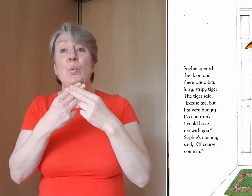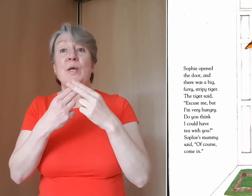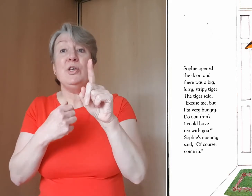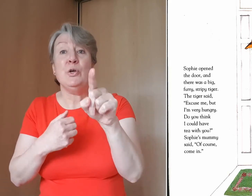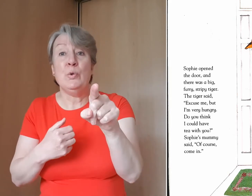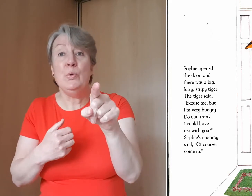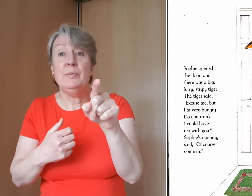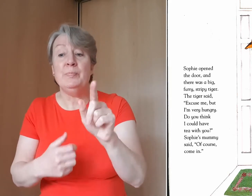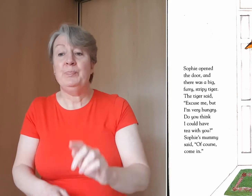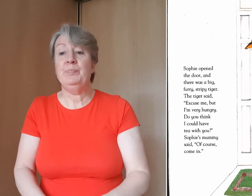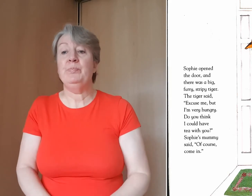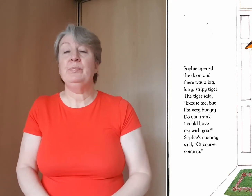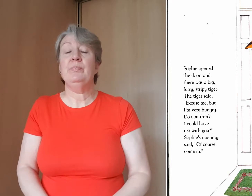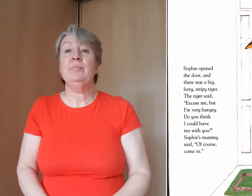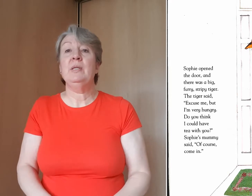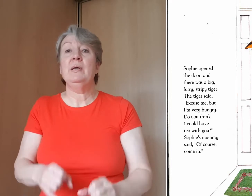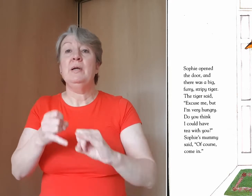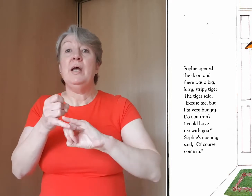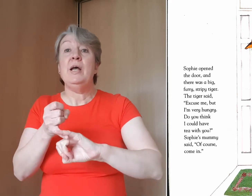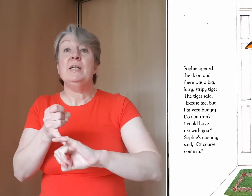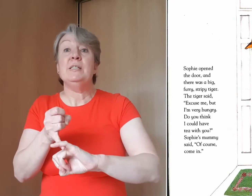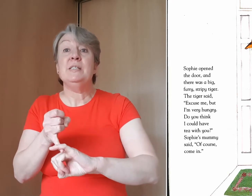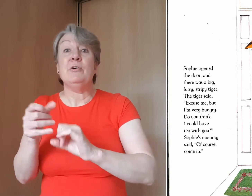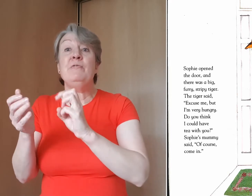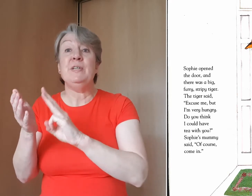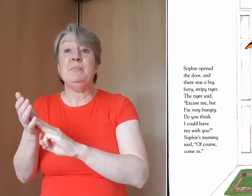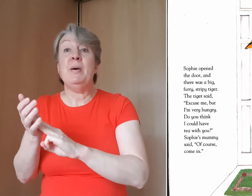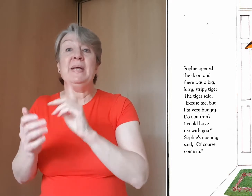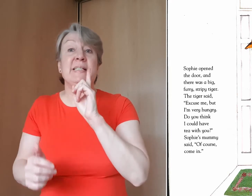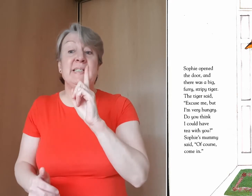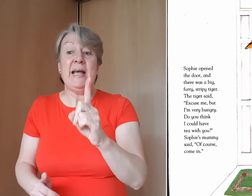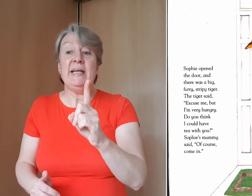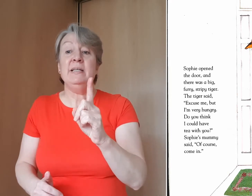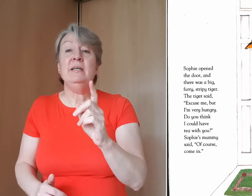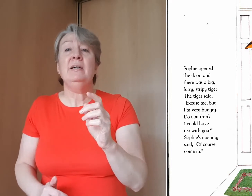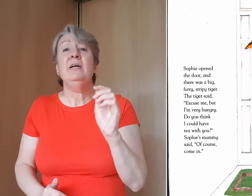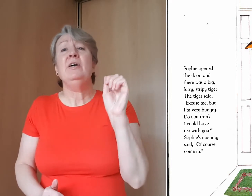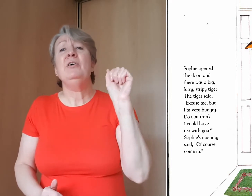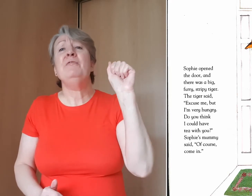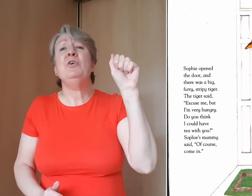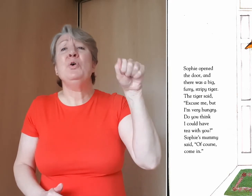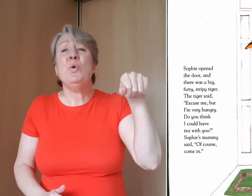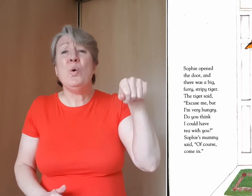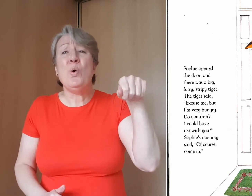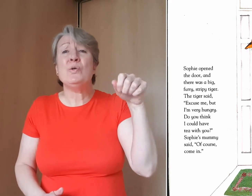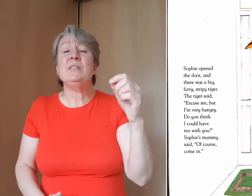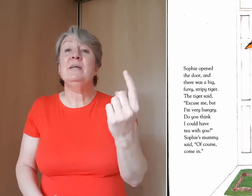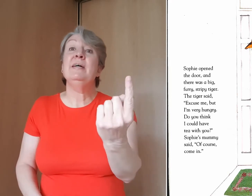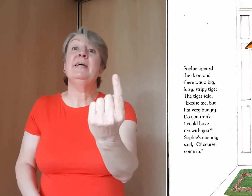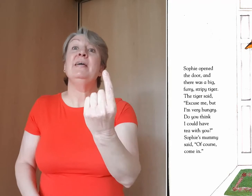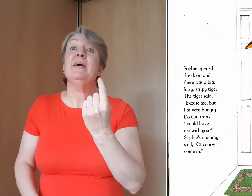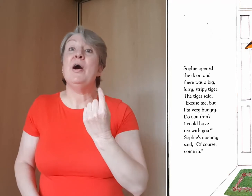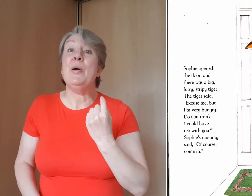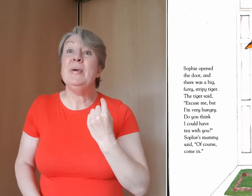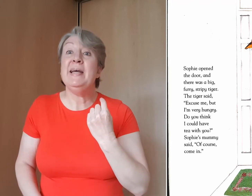with you?" Sophie's mummy said "Of course! Come in."